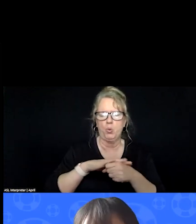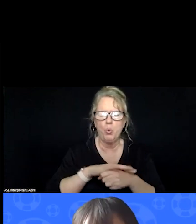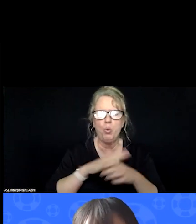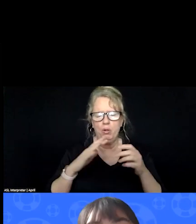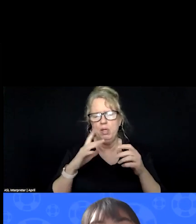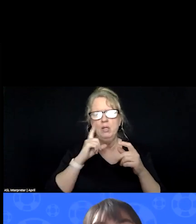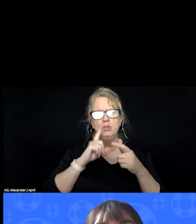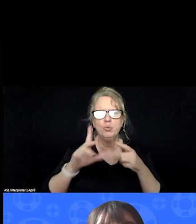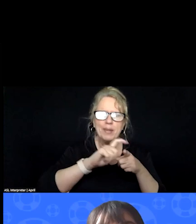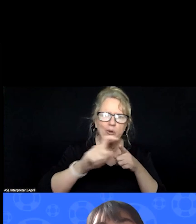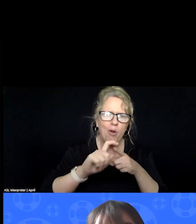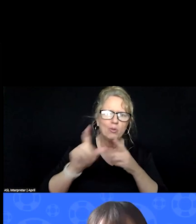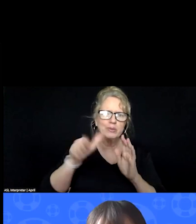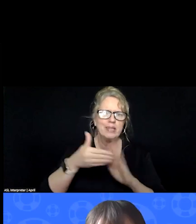CENTERS RATHER THAN THE AREA CODE.